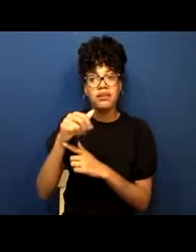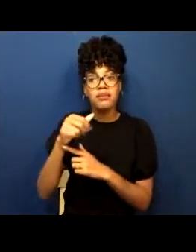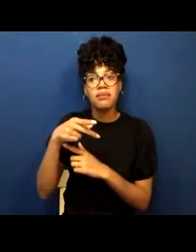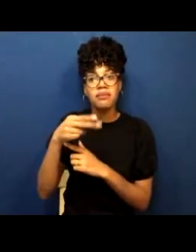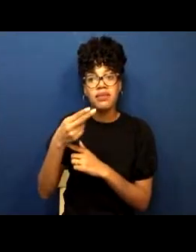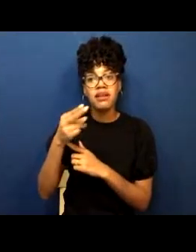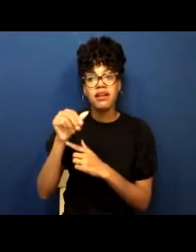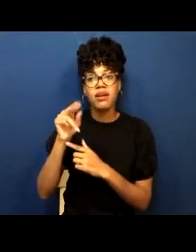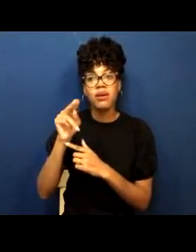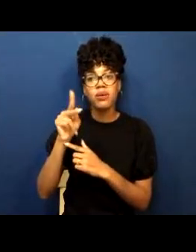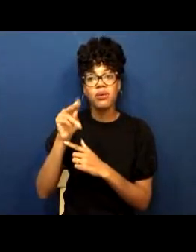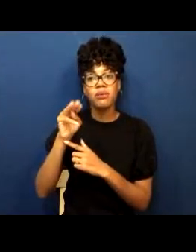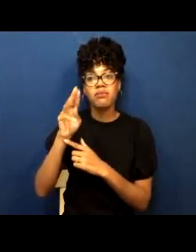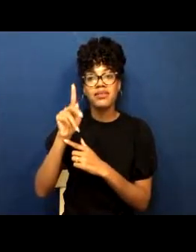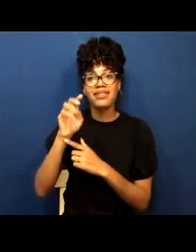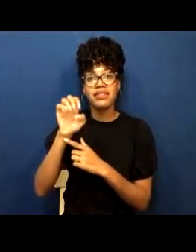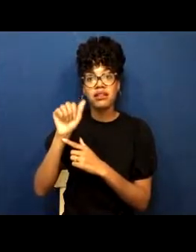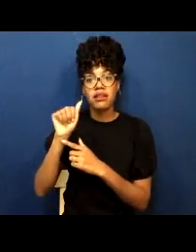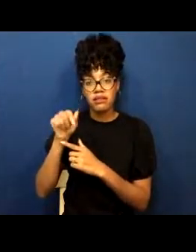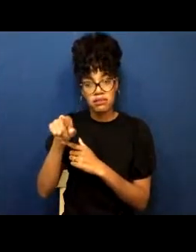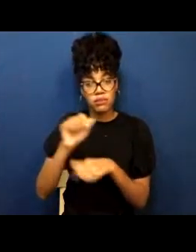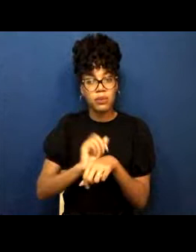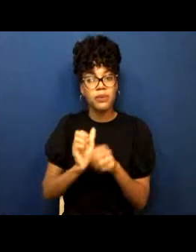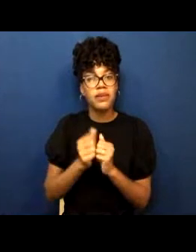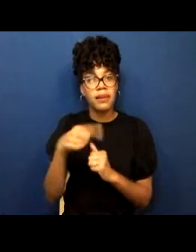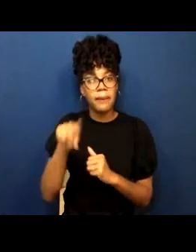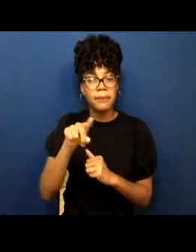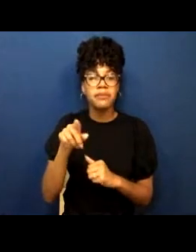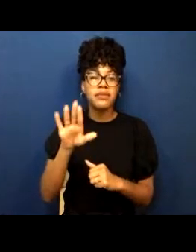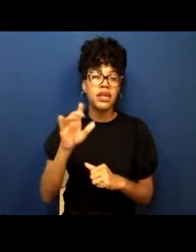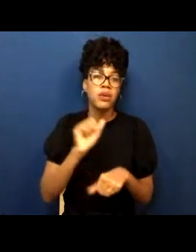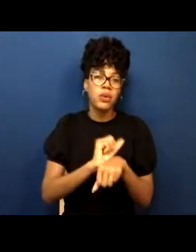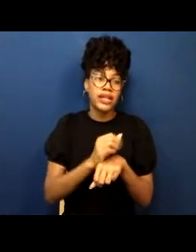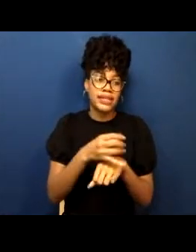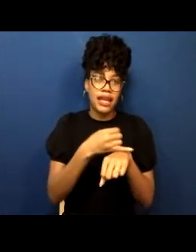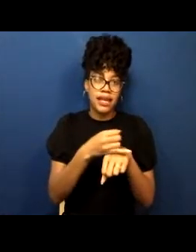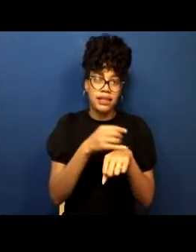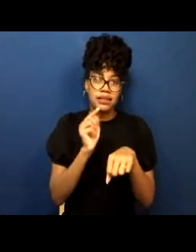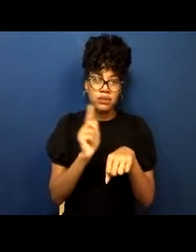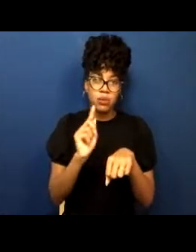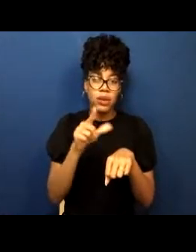That's where those albatrosses breed. And research collaborators at Oikonos Ecosystem Knowledge,